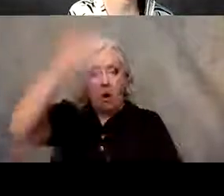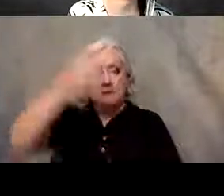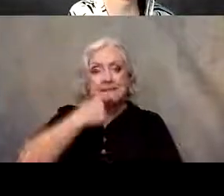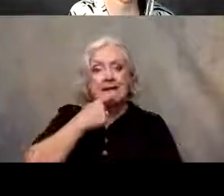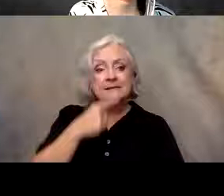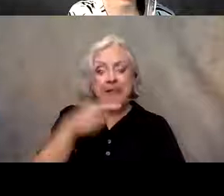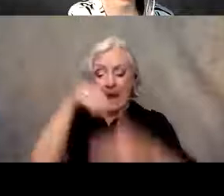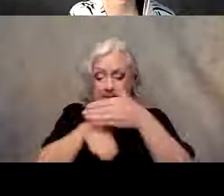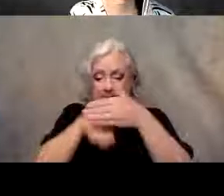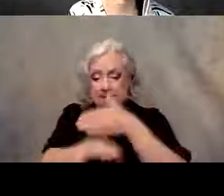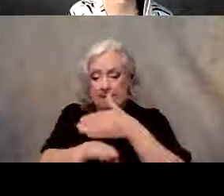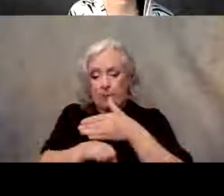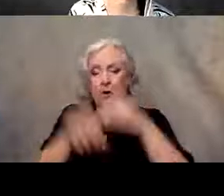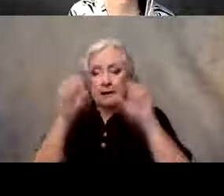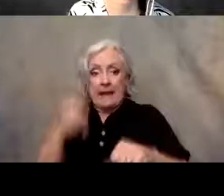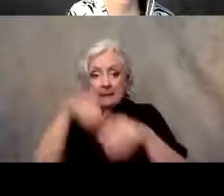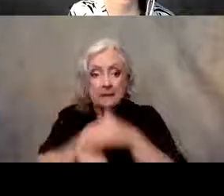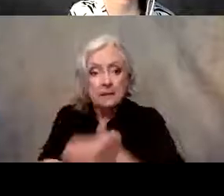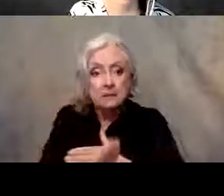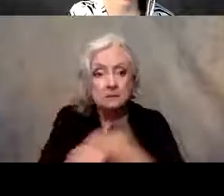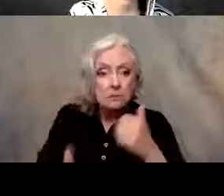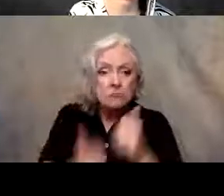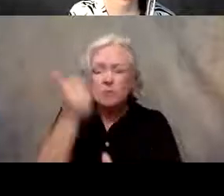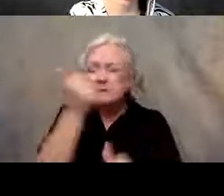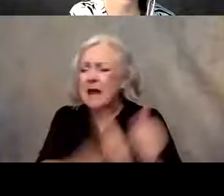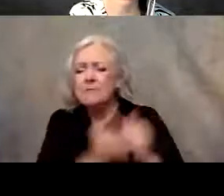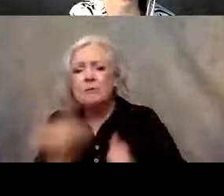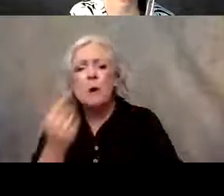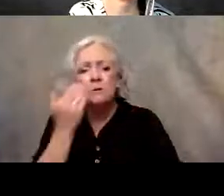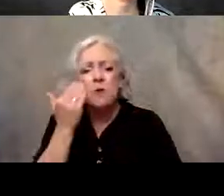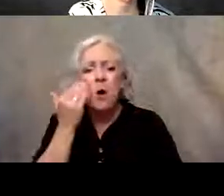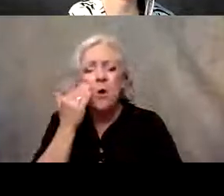and an almost universally recognizable symbol of a person sitting in a wheelchair.